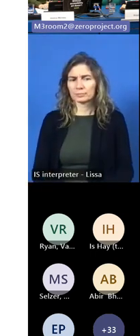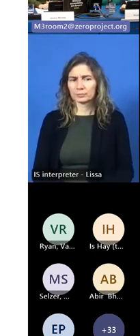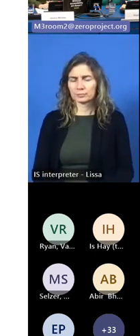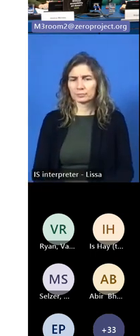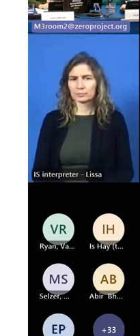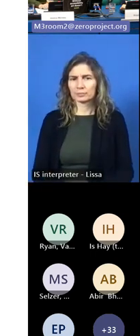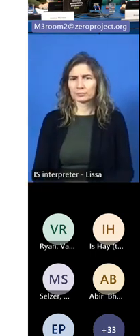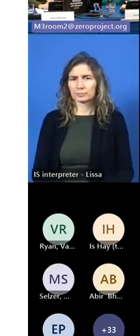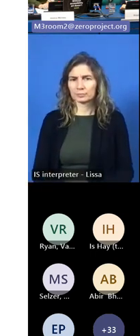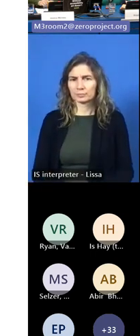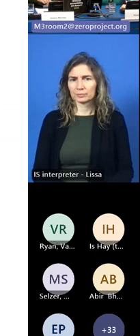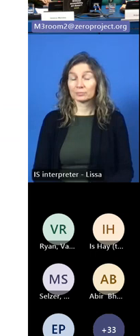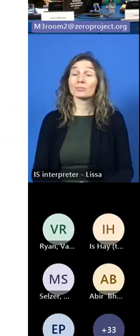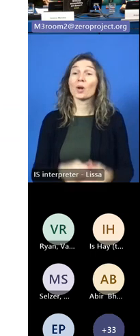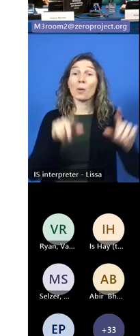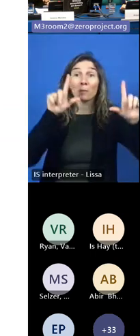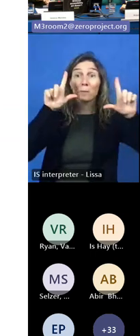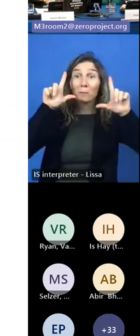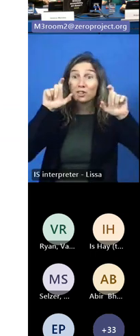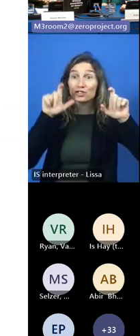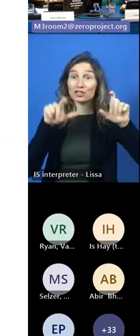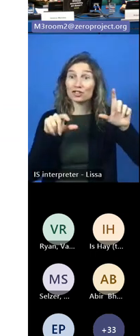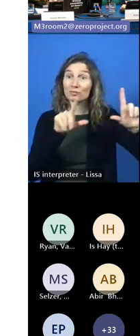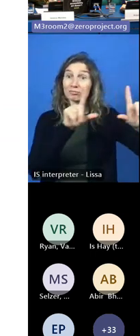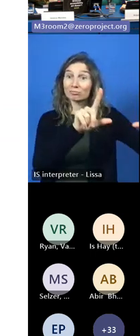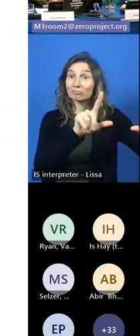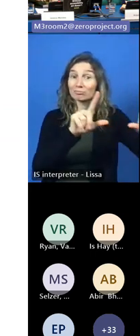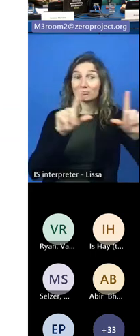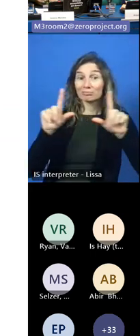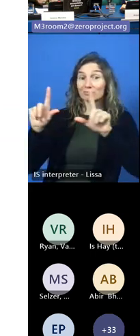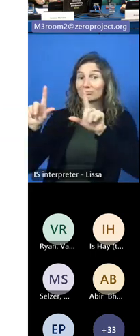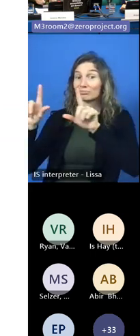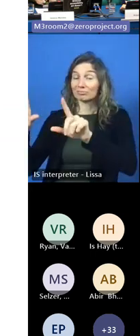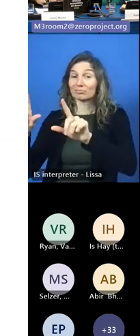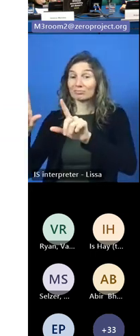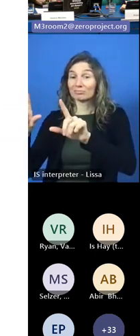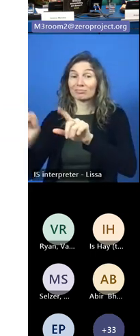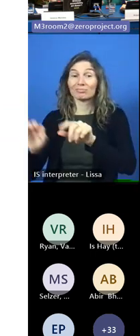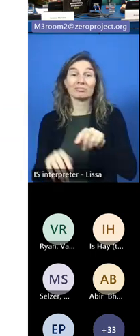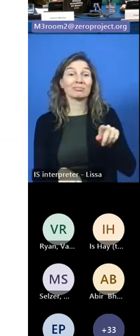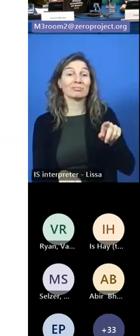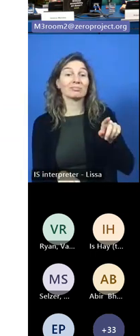JÉSSICA MENDES: (Language Unknown to Captioner) SPEAKER: And in the two pictures shown here, and one of them I'm working in the National Secretariat for the Rights